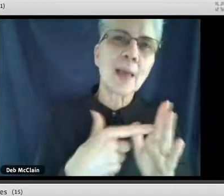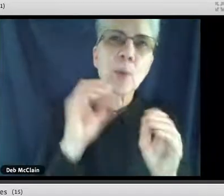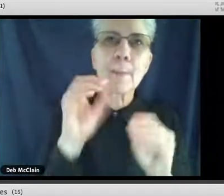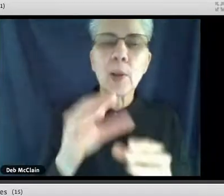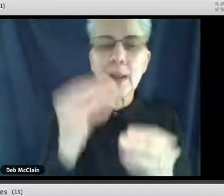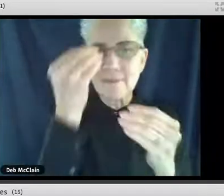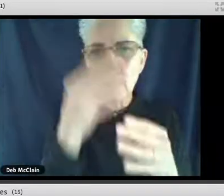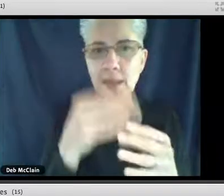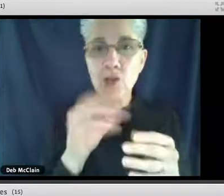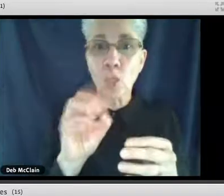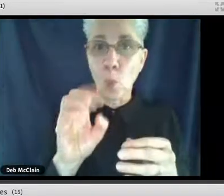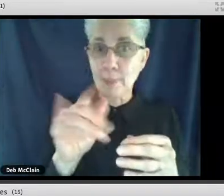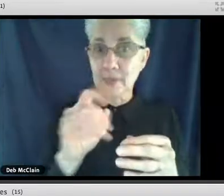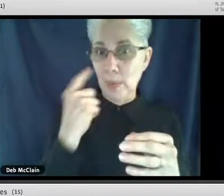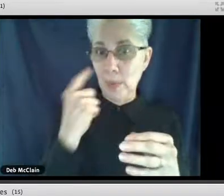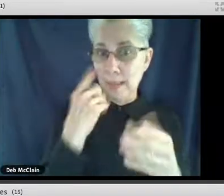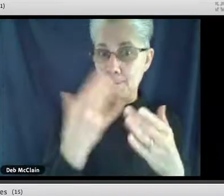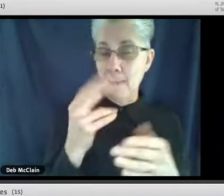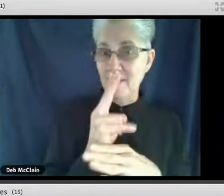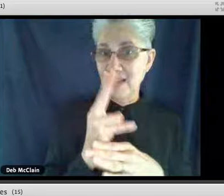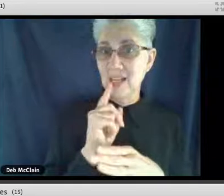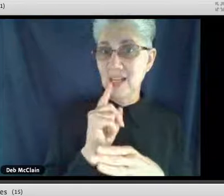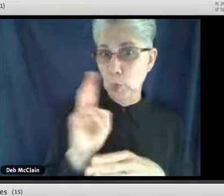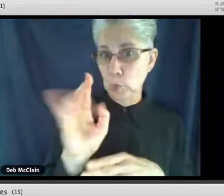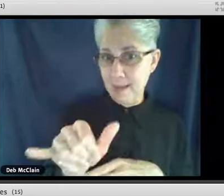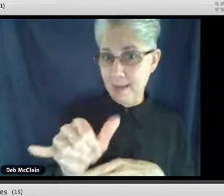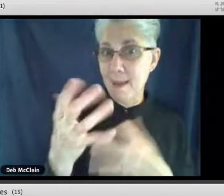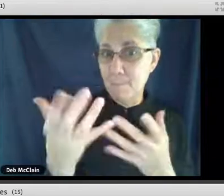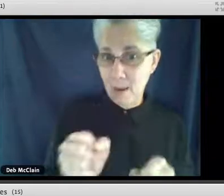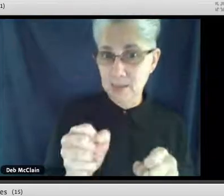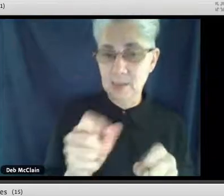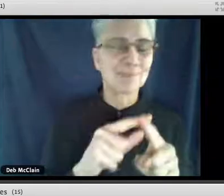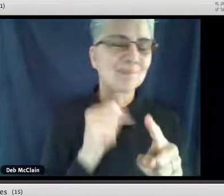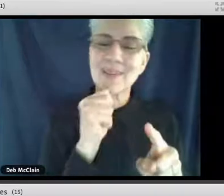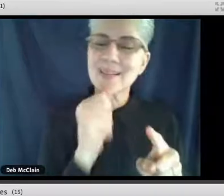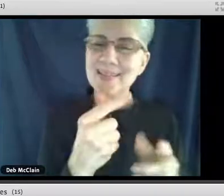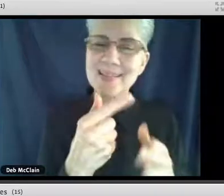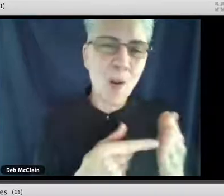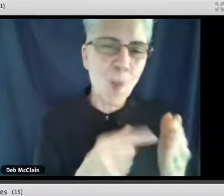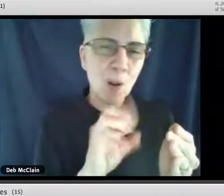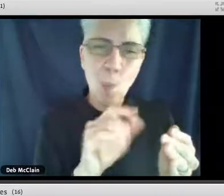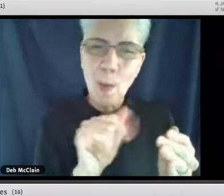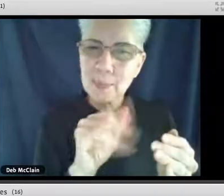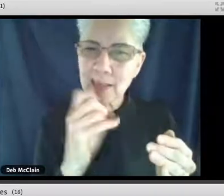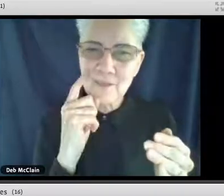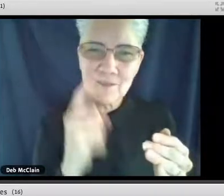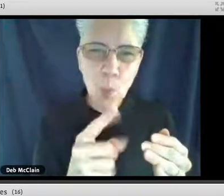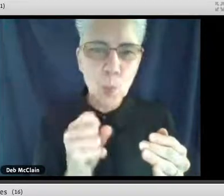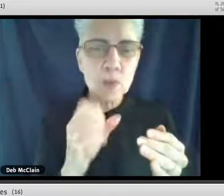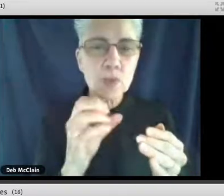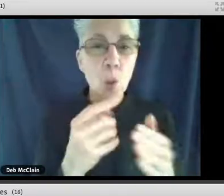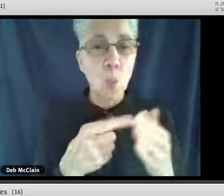because we think someone might eventually need it. That is not what a website is for. So what you can do is take that down,